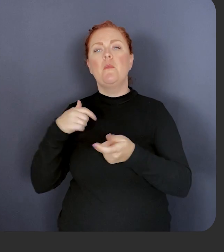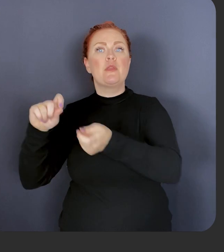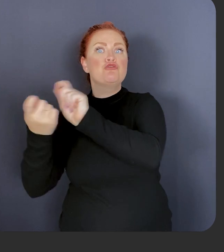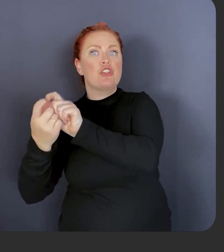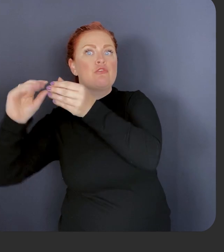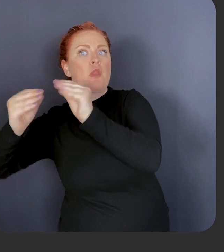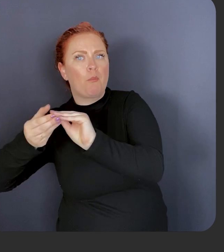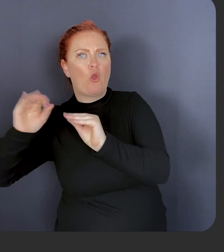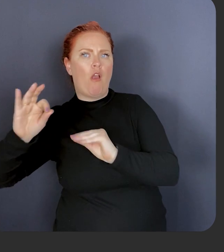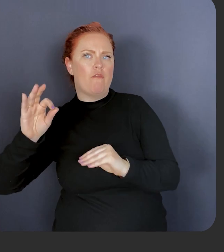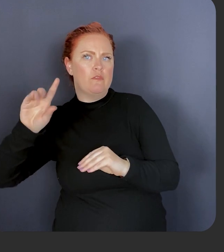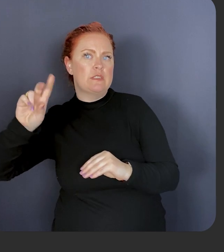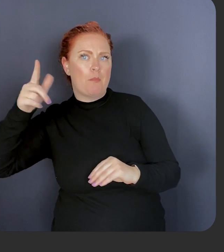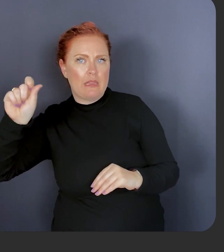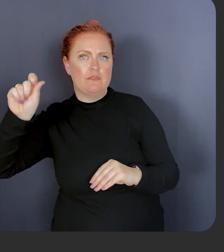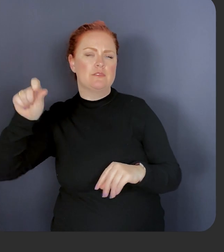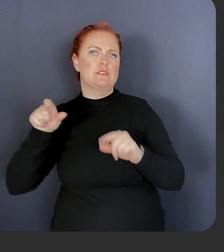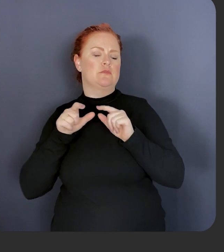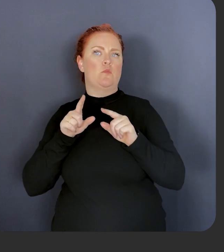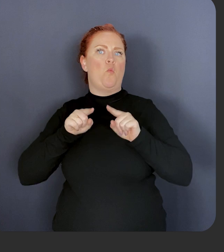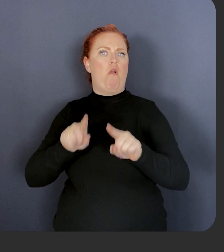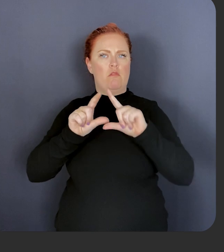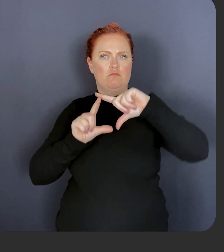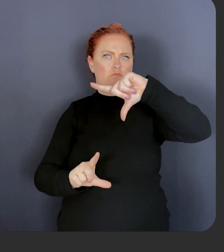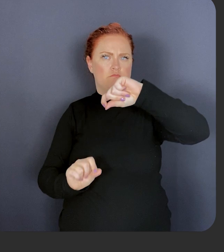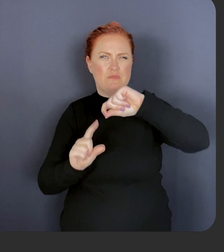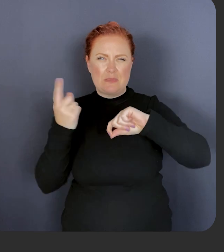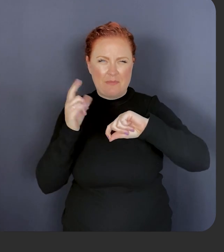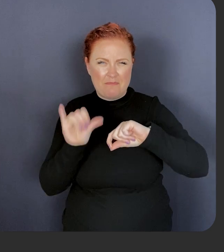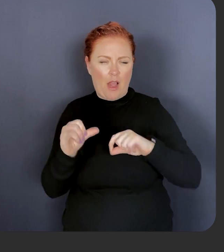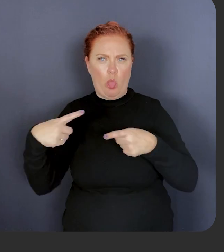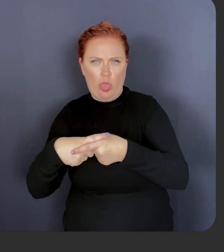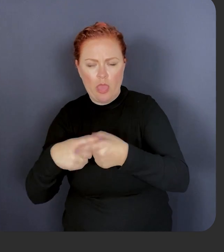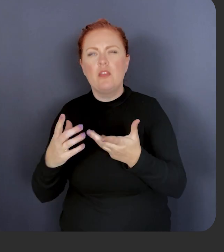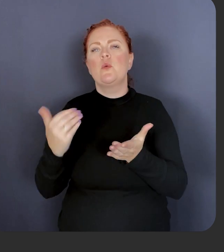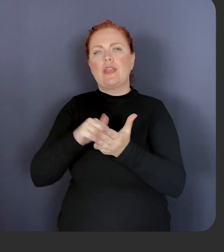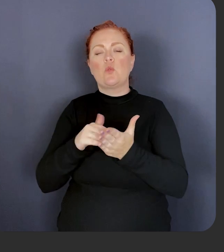the quantity of dumplings while within that dialogue. So I want to make sure I'm trapping focus.